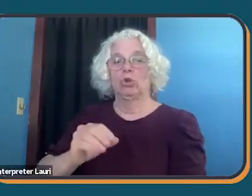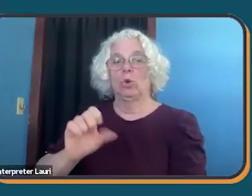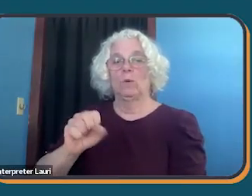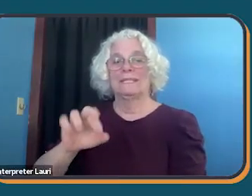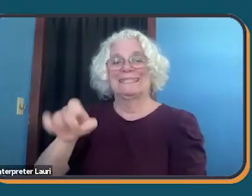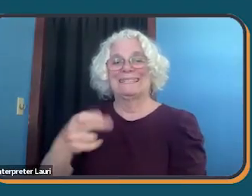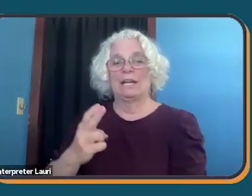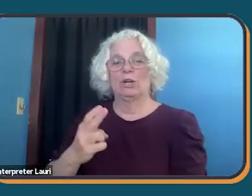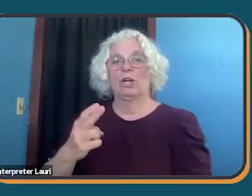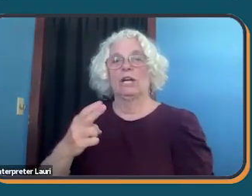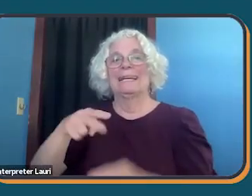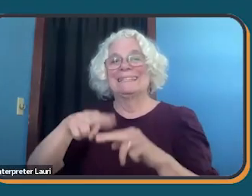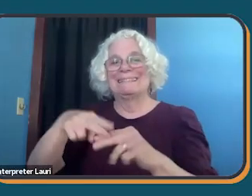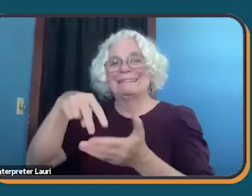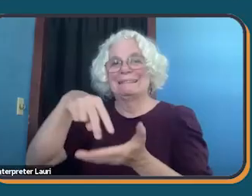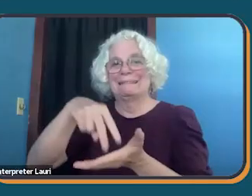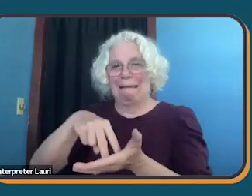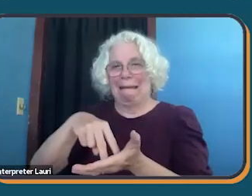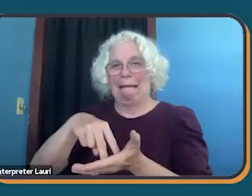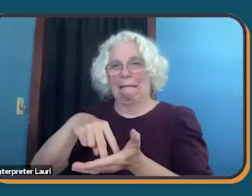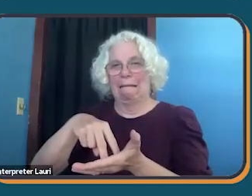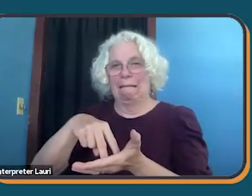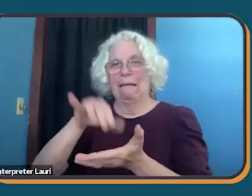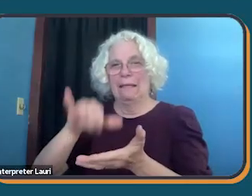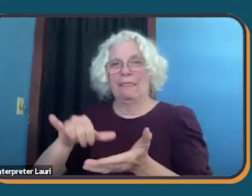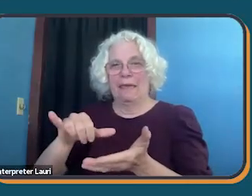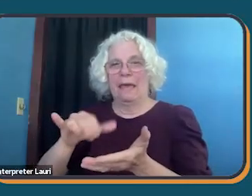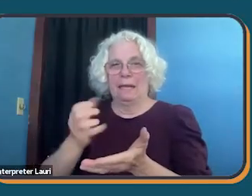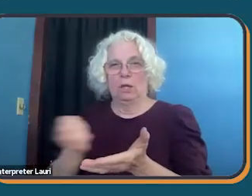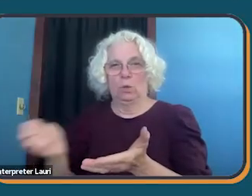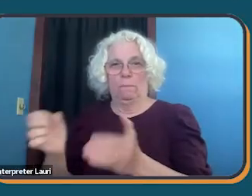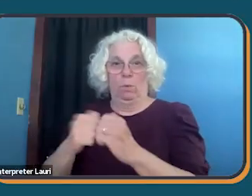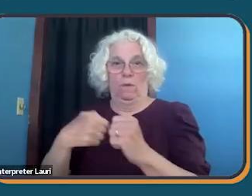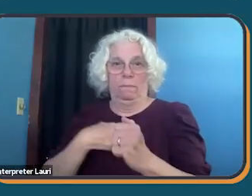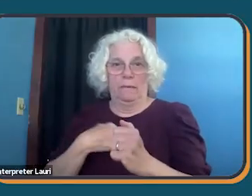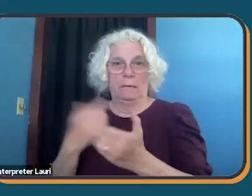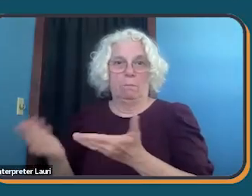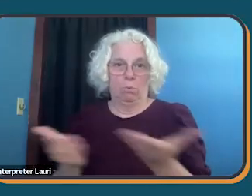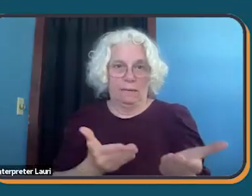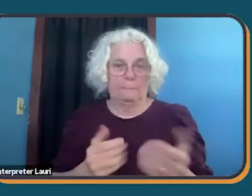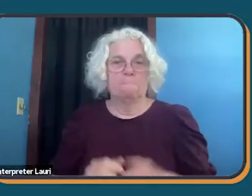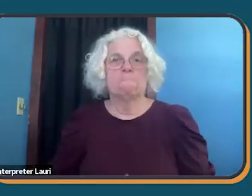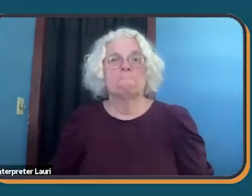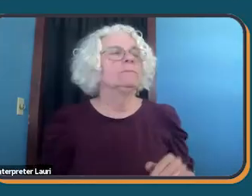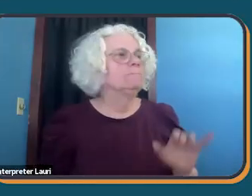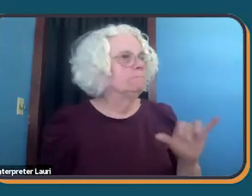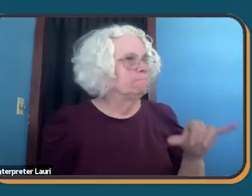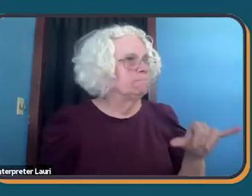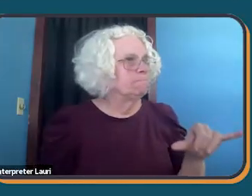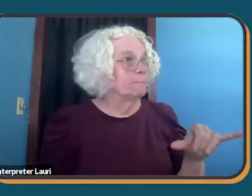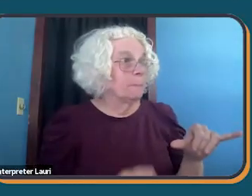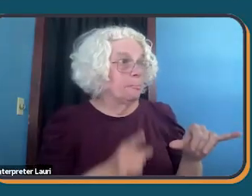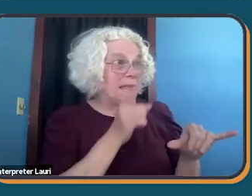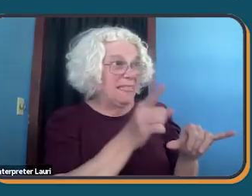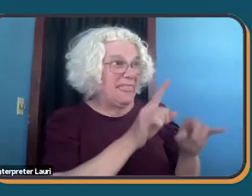Brooke Cruz: Okay, and tell me, is it important